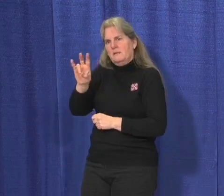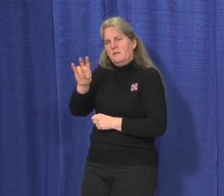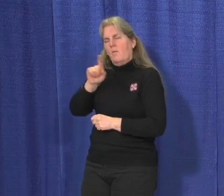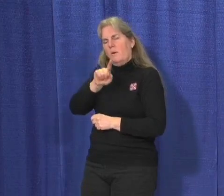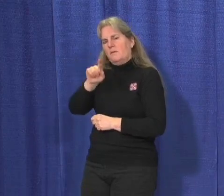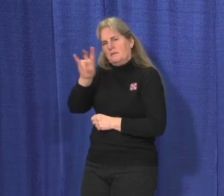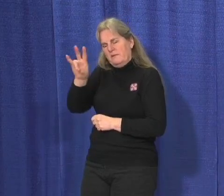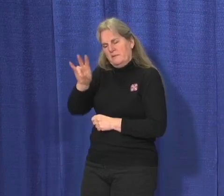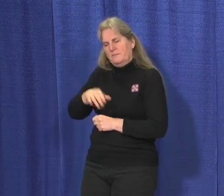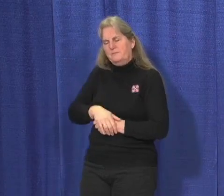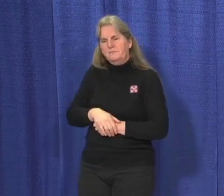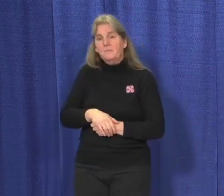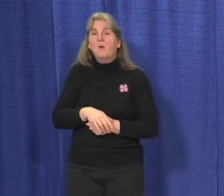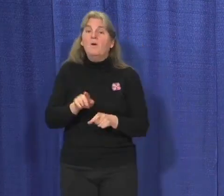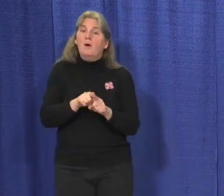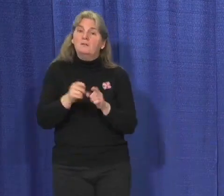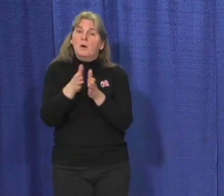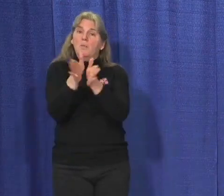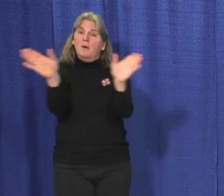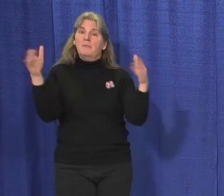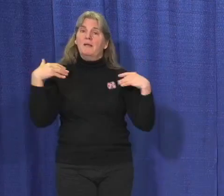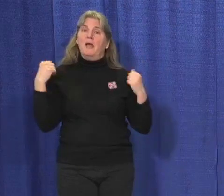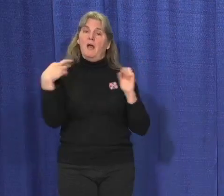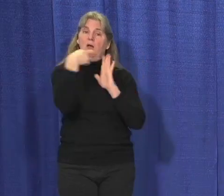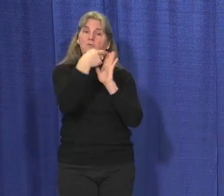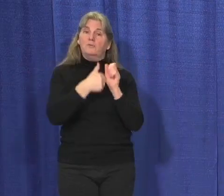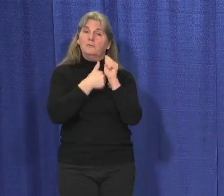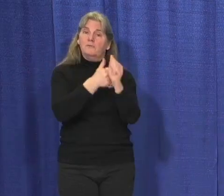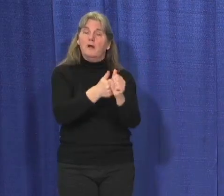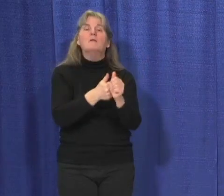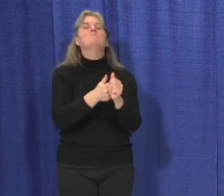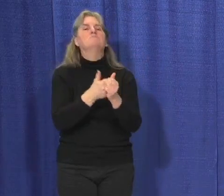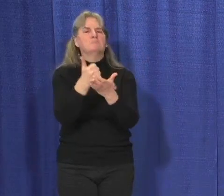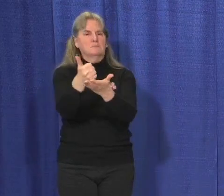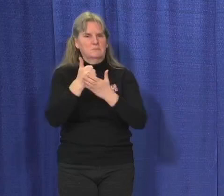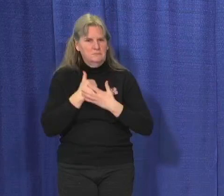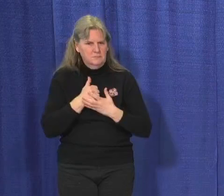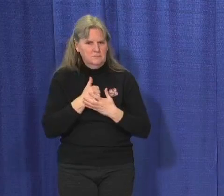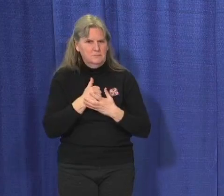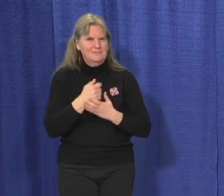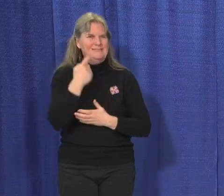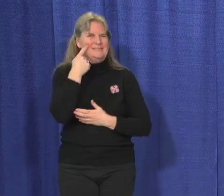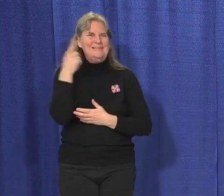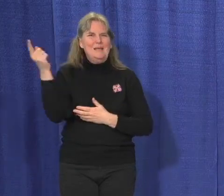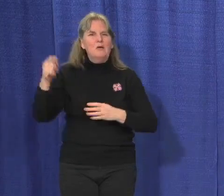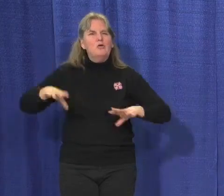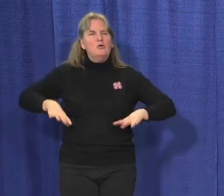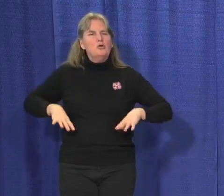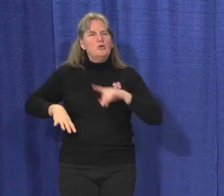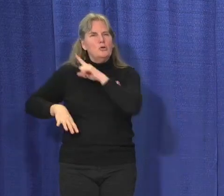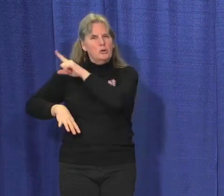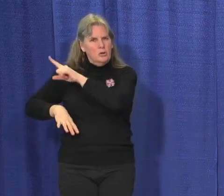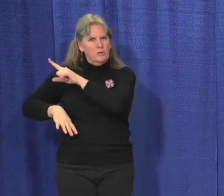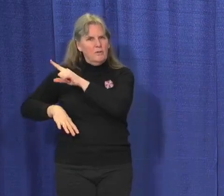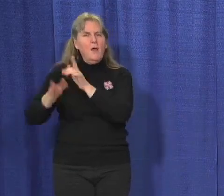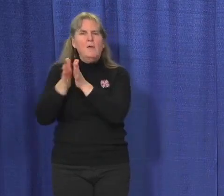And public health measures work well against these variants. Outbreaks such as the one in Newfoundland have been